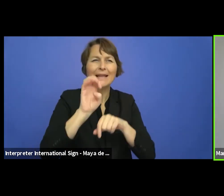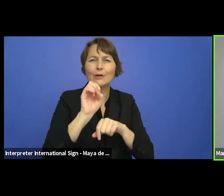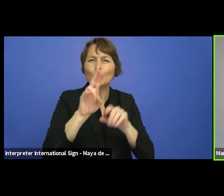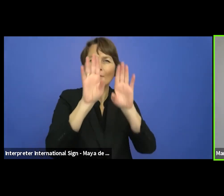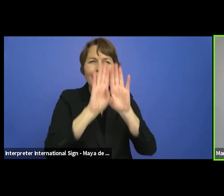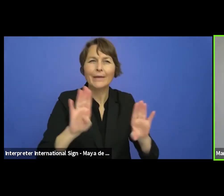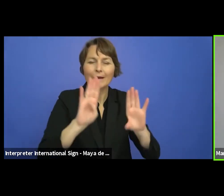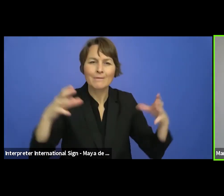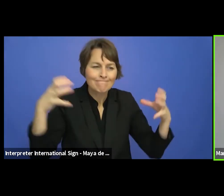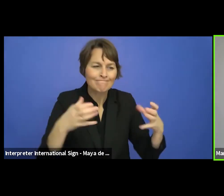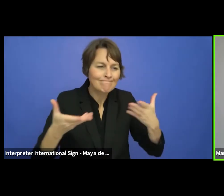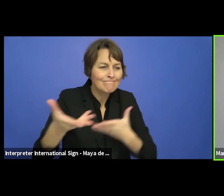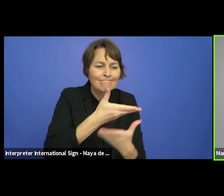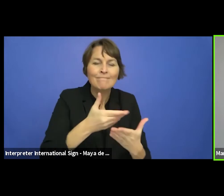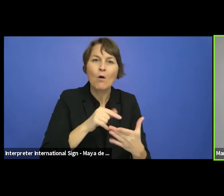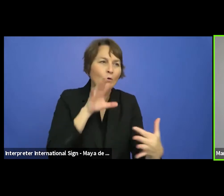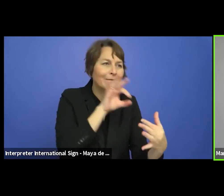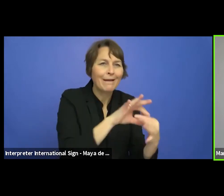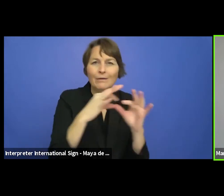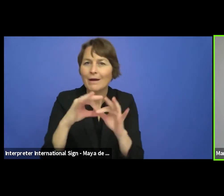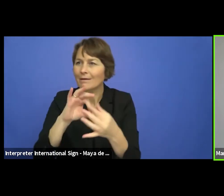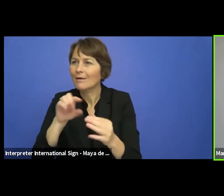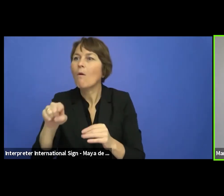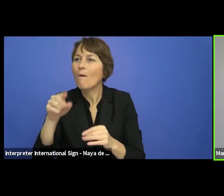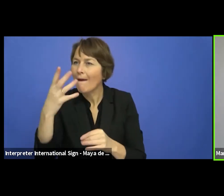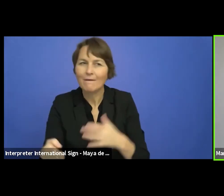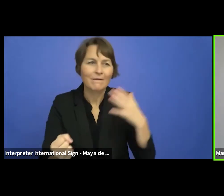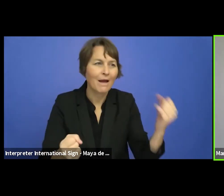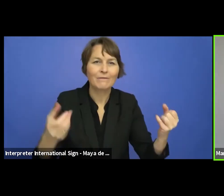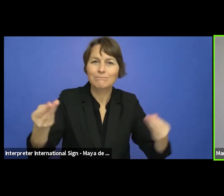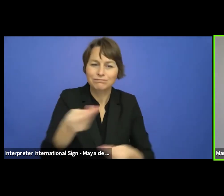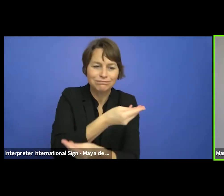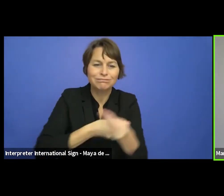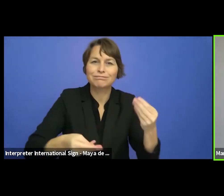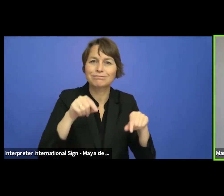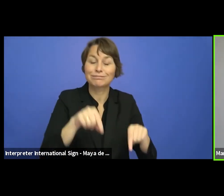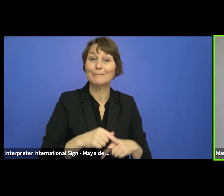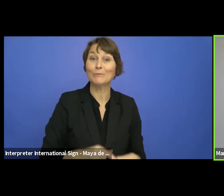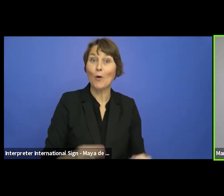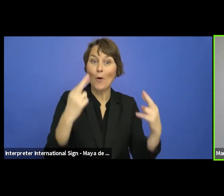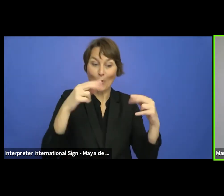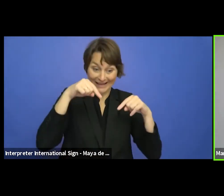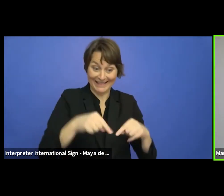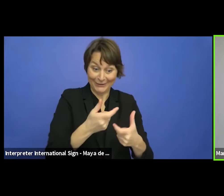and I very much hope that the Forum will become a regular tool of dialogue, exchange, improvement